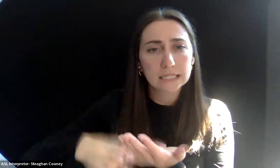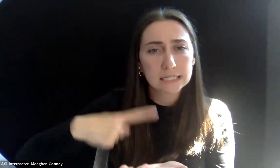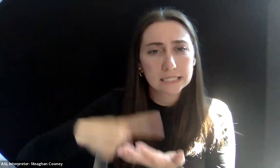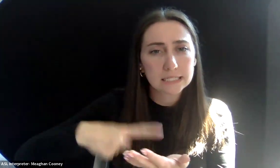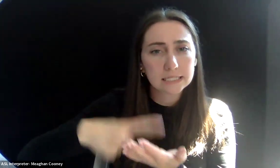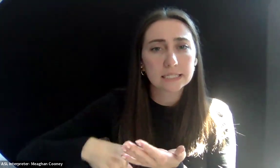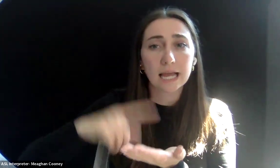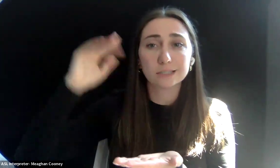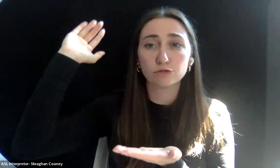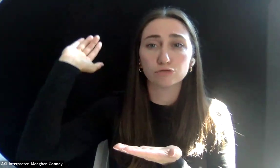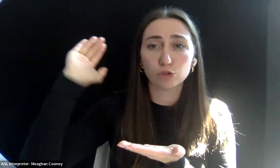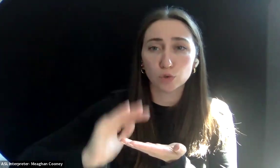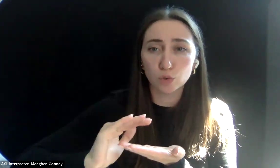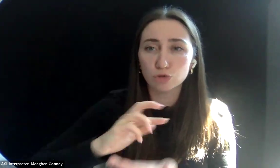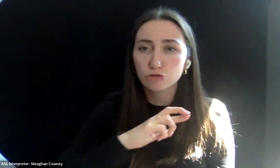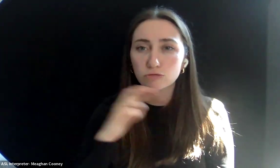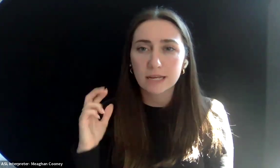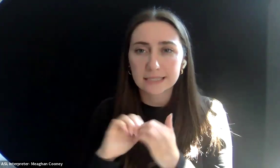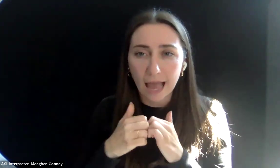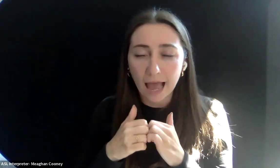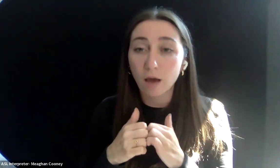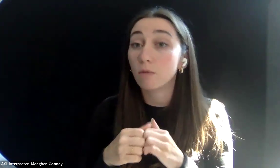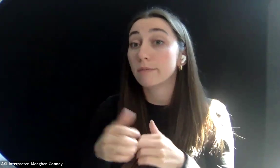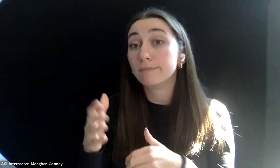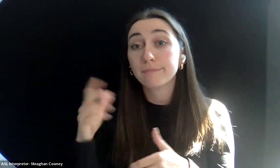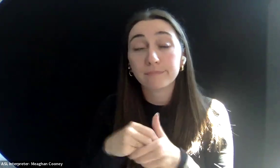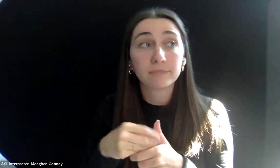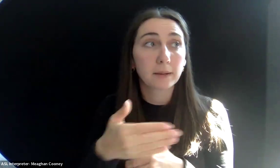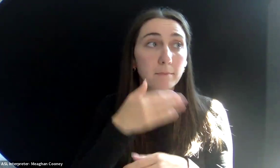those heat risks, including some of the best practices mentioned here.